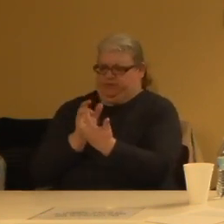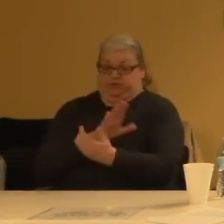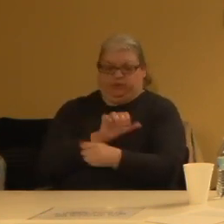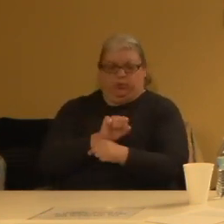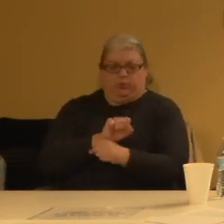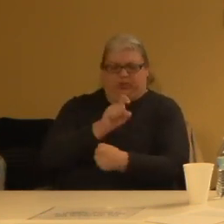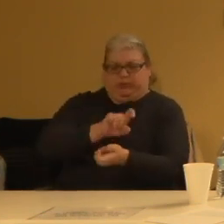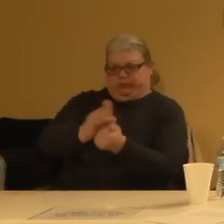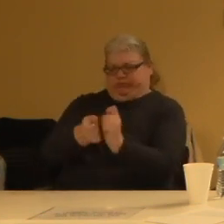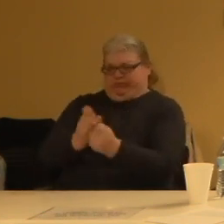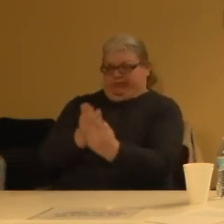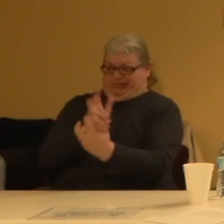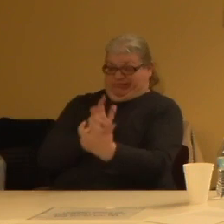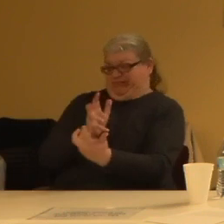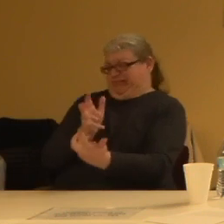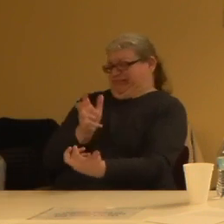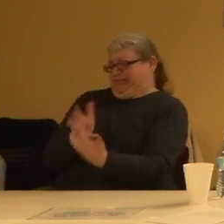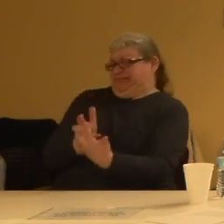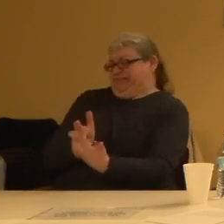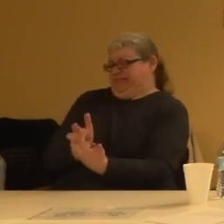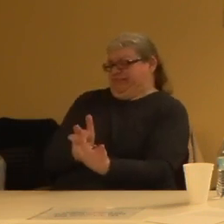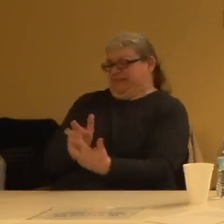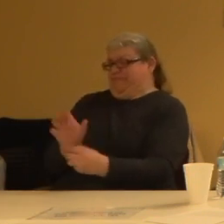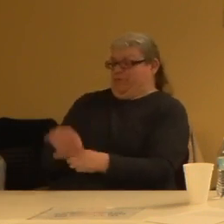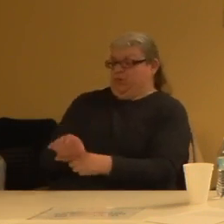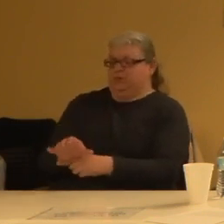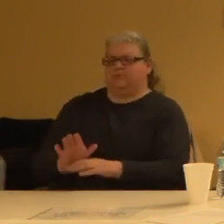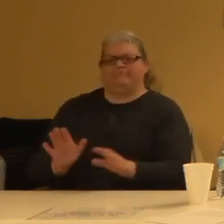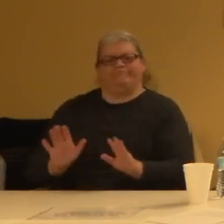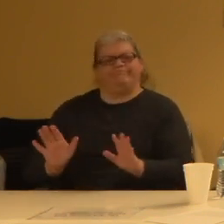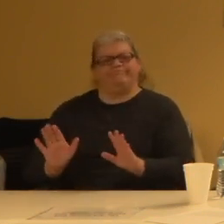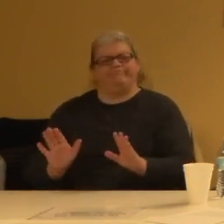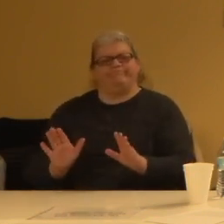And that's why I personally, I hate this type of work that's like, you know, like, "Oh,